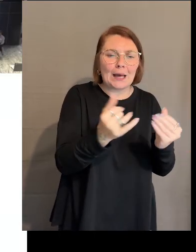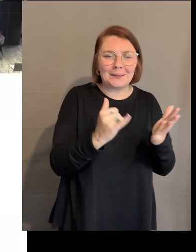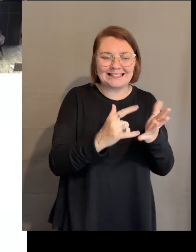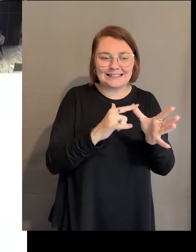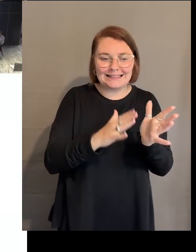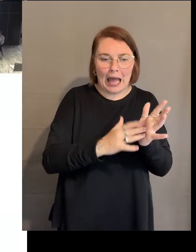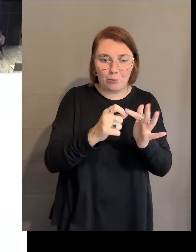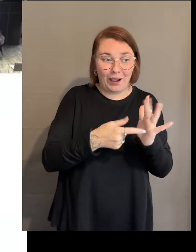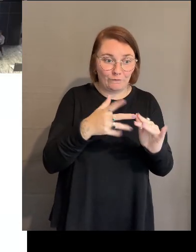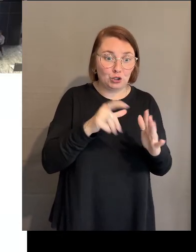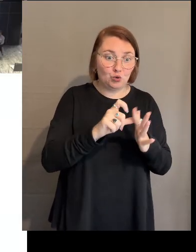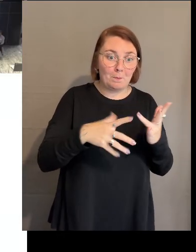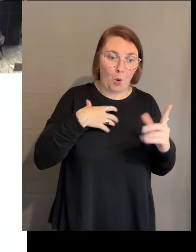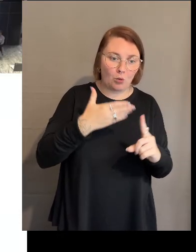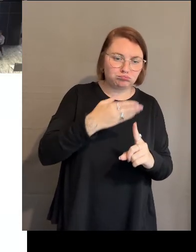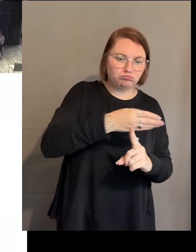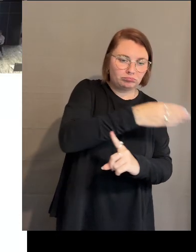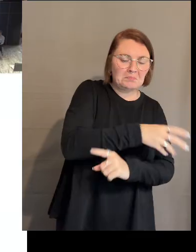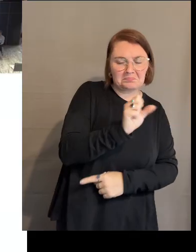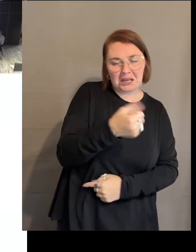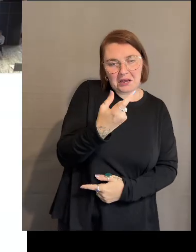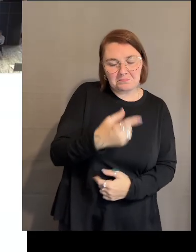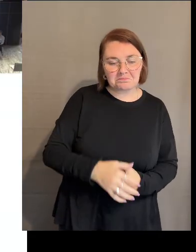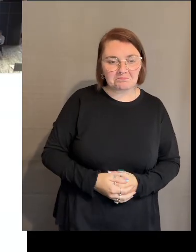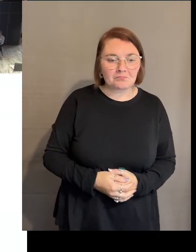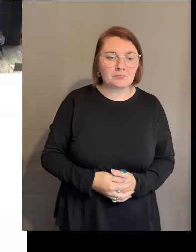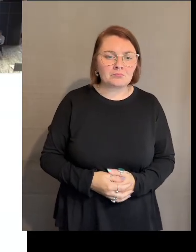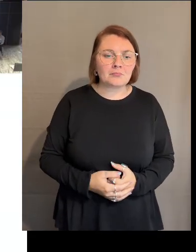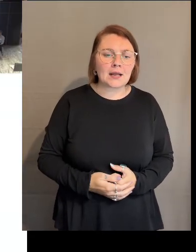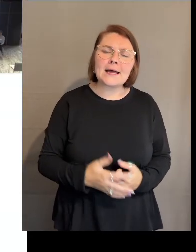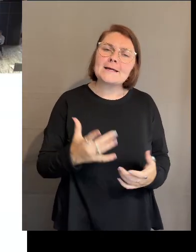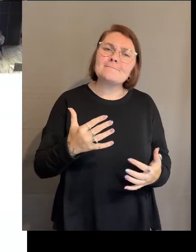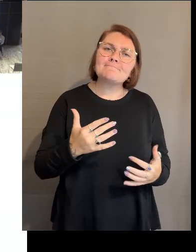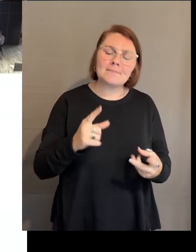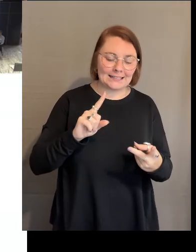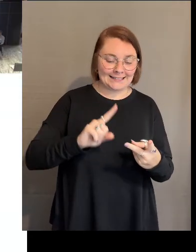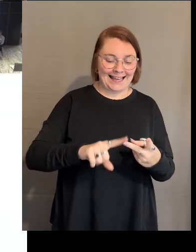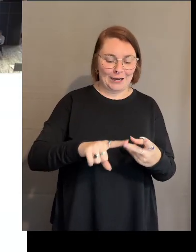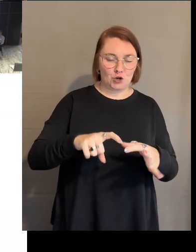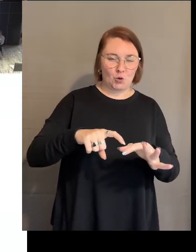The second question was in terms of income.